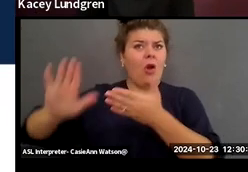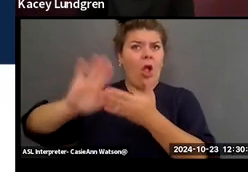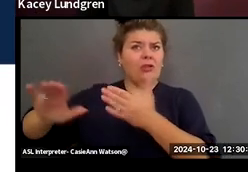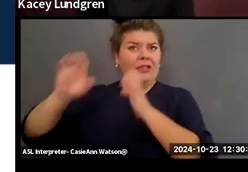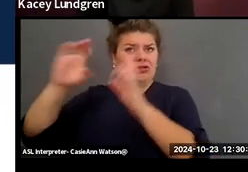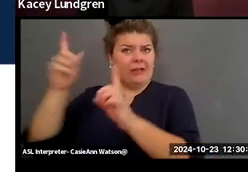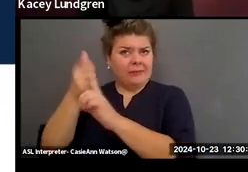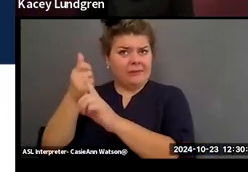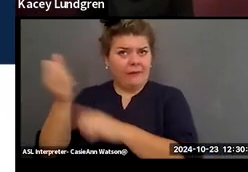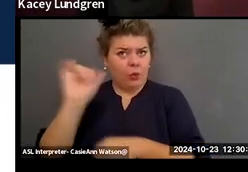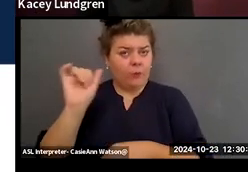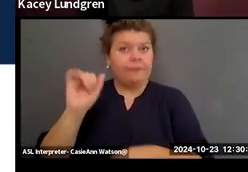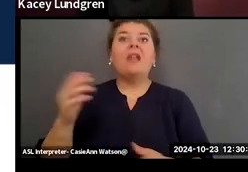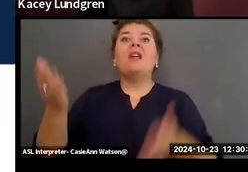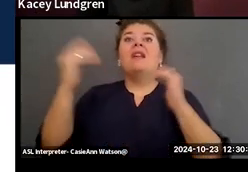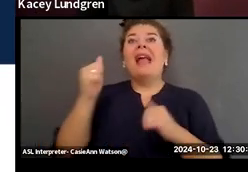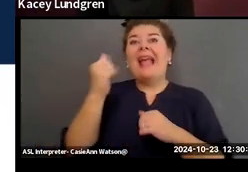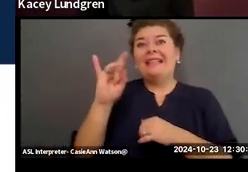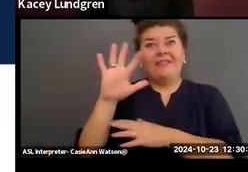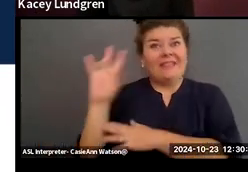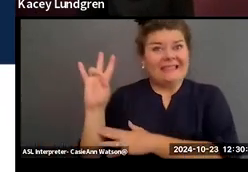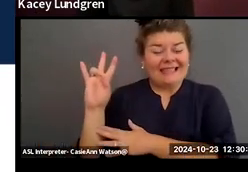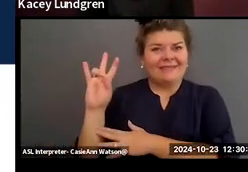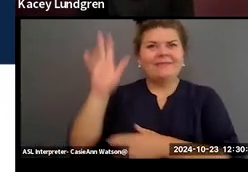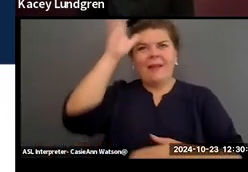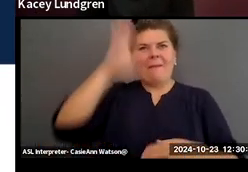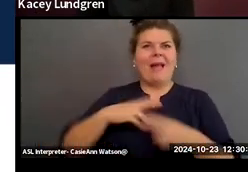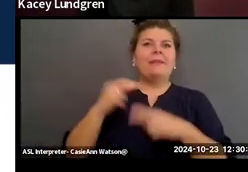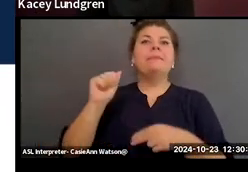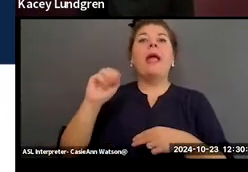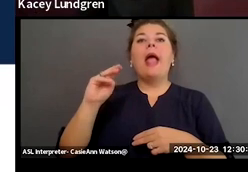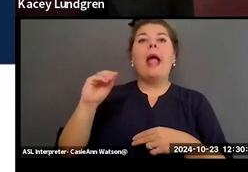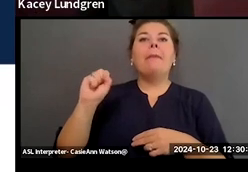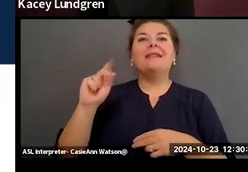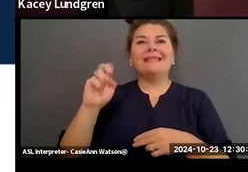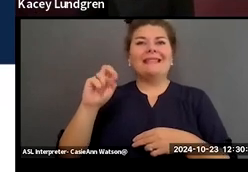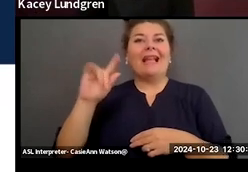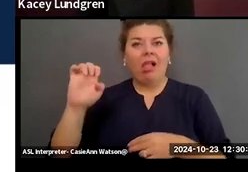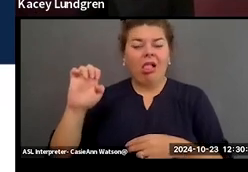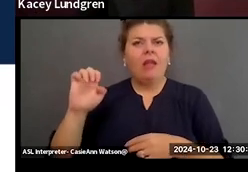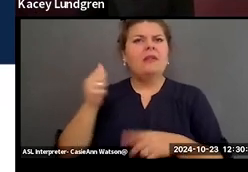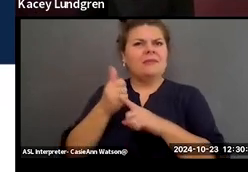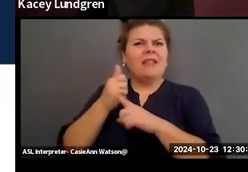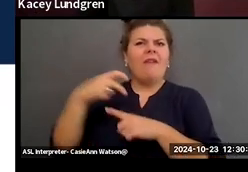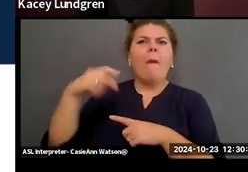In 1856, Amos Kendall, a former postmaster general for two different administrations